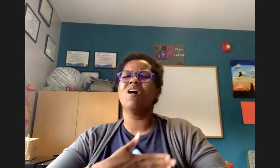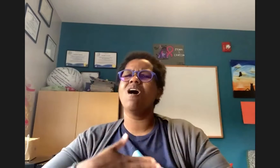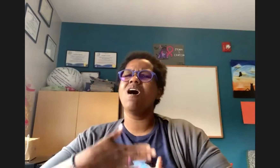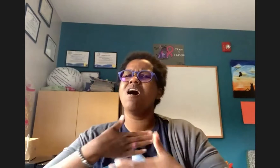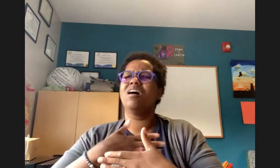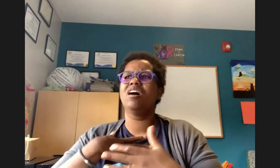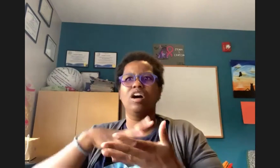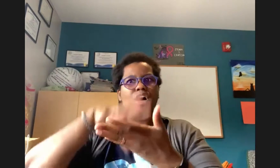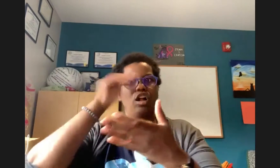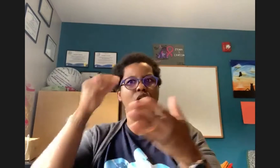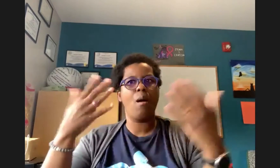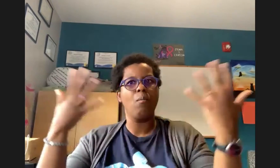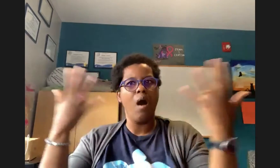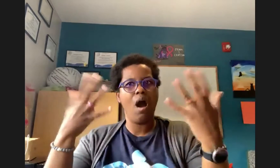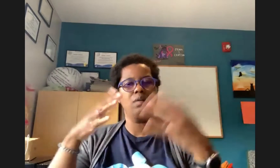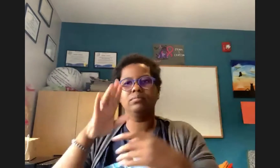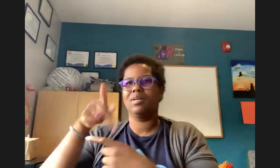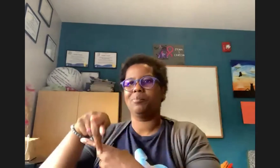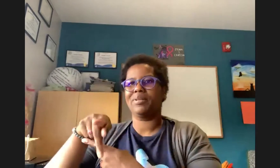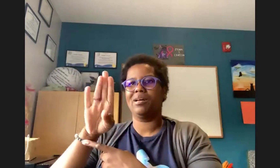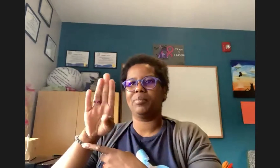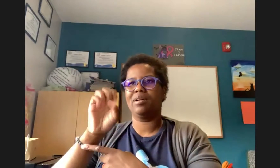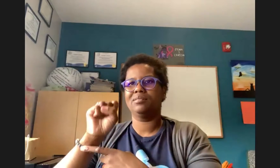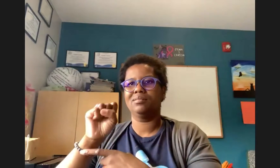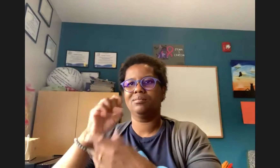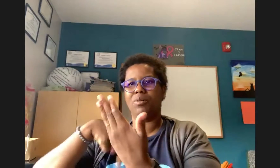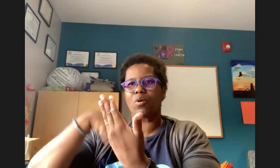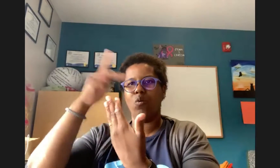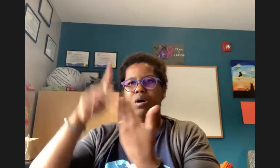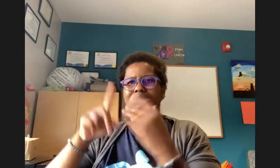I'm really glad I did it. I learned so much about PBS,